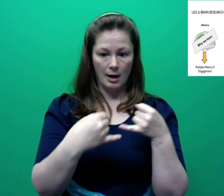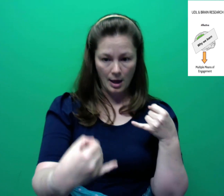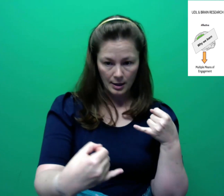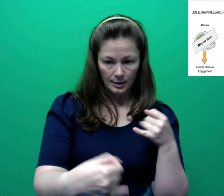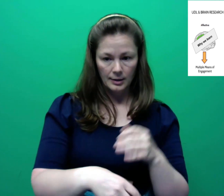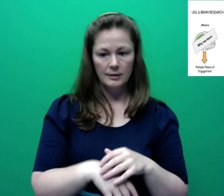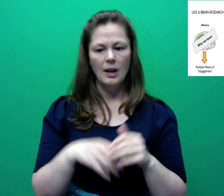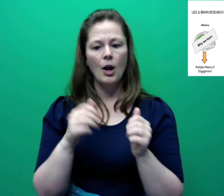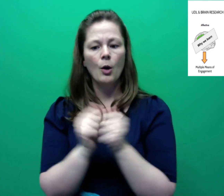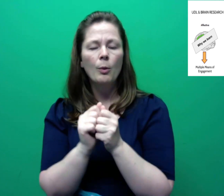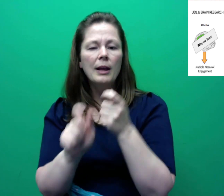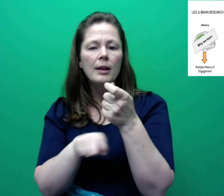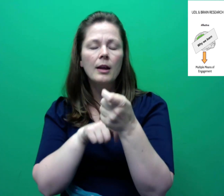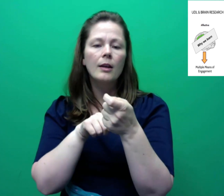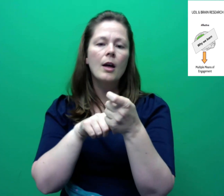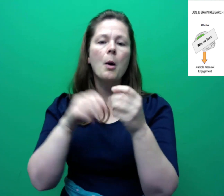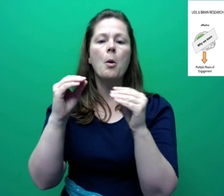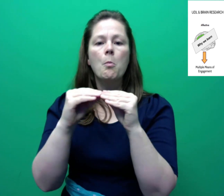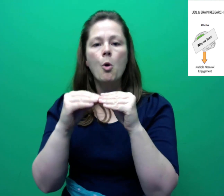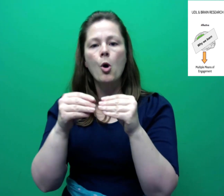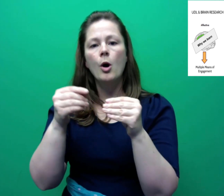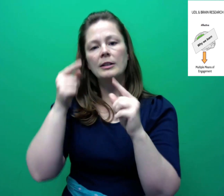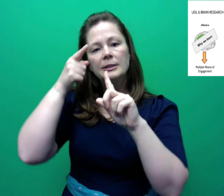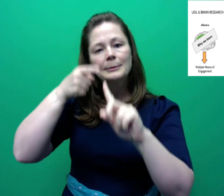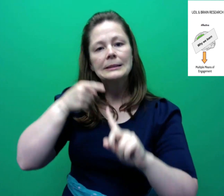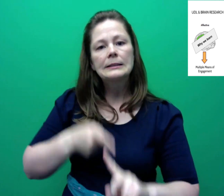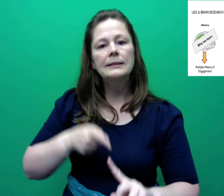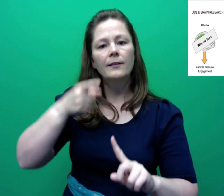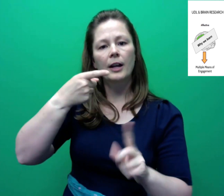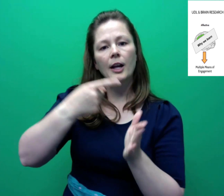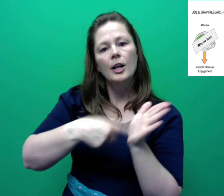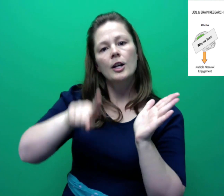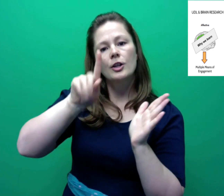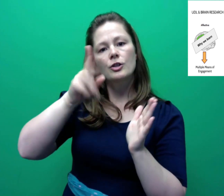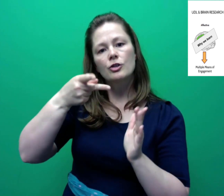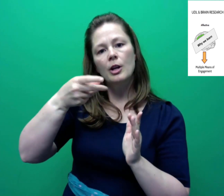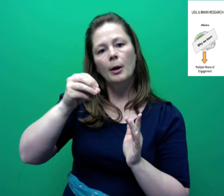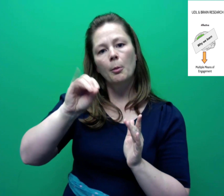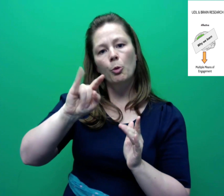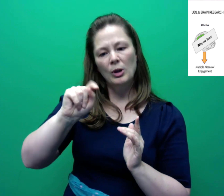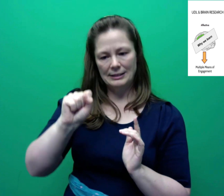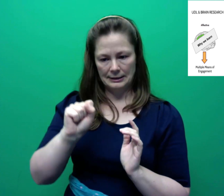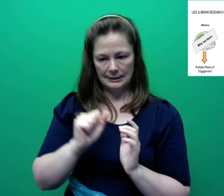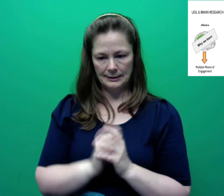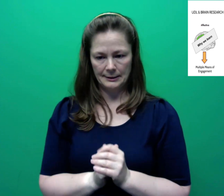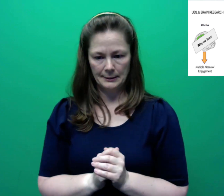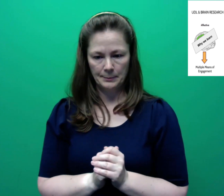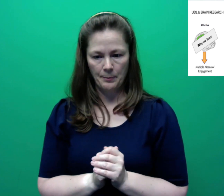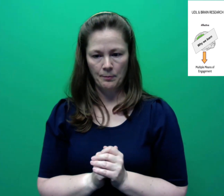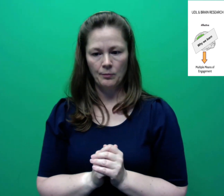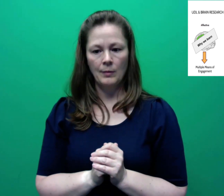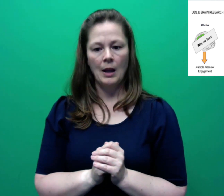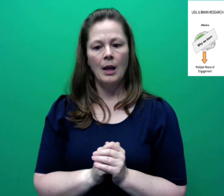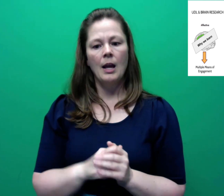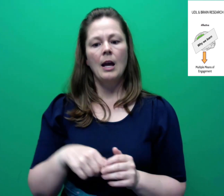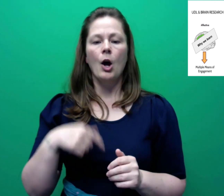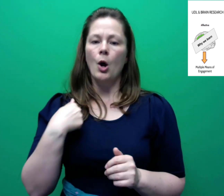has three guidelines and each guideline has multiple checkpoints. We will not go